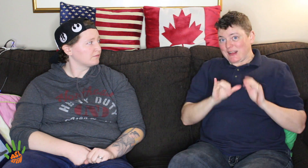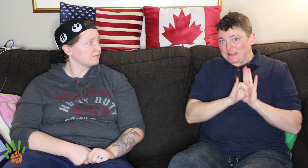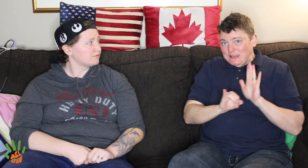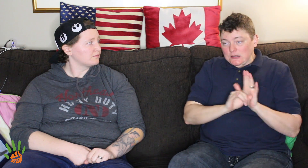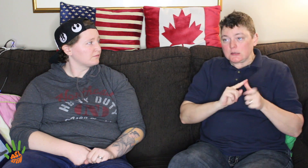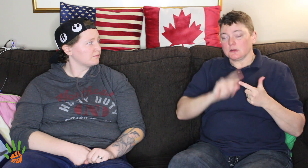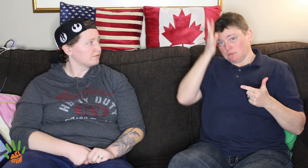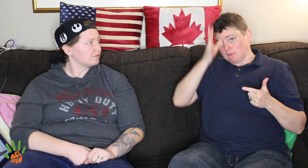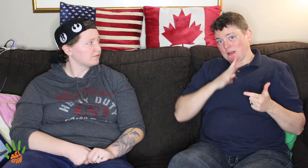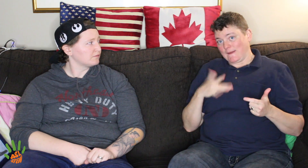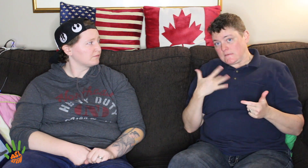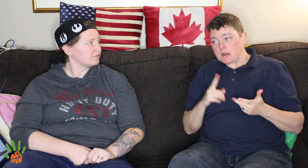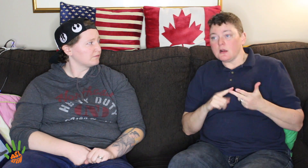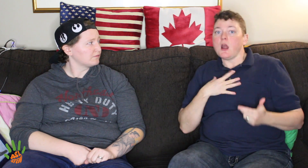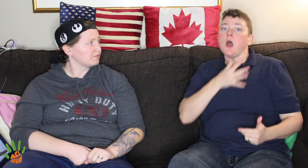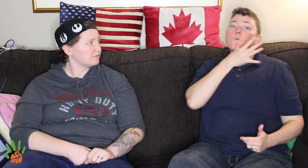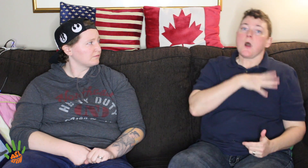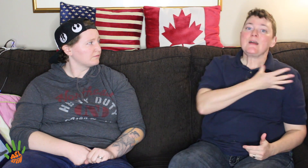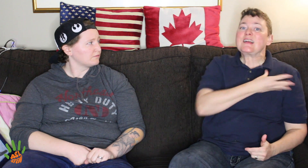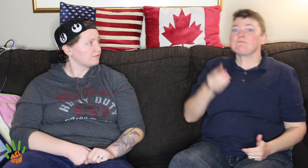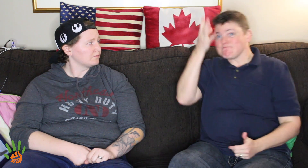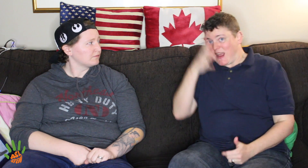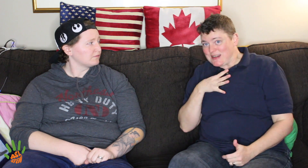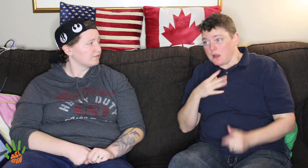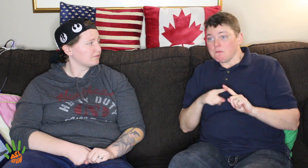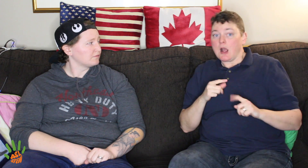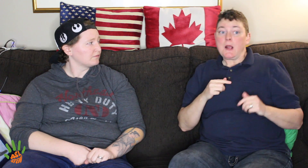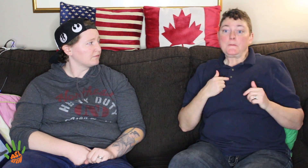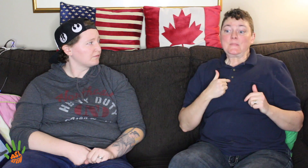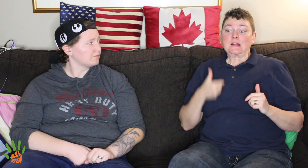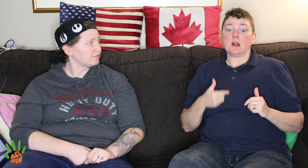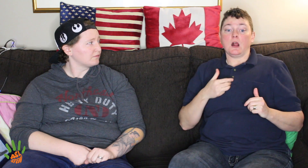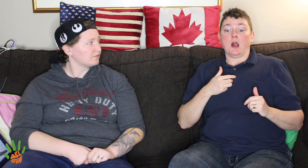but I had a male identity. I had the feeling of a male. I liked women, but I liked men.